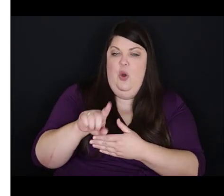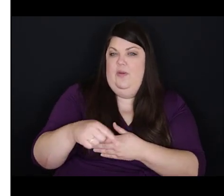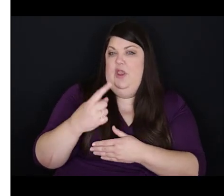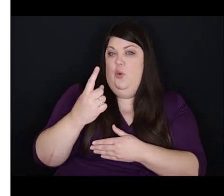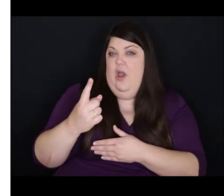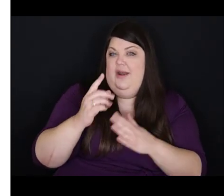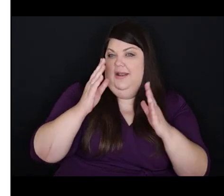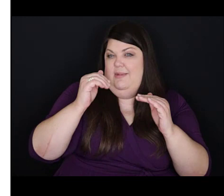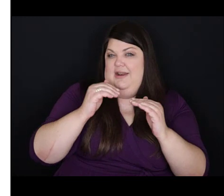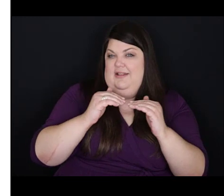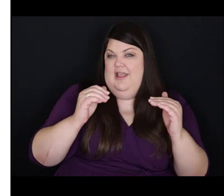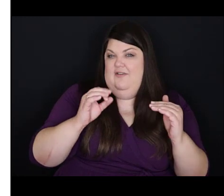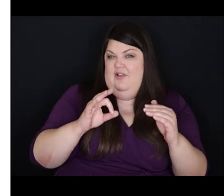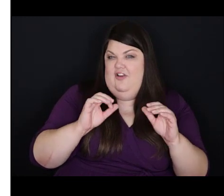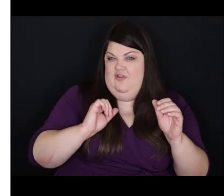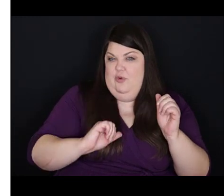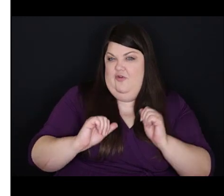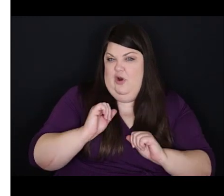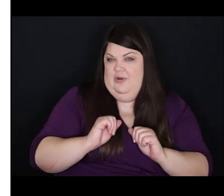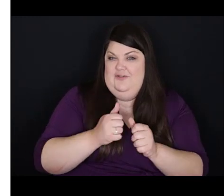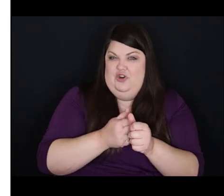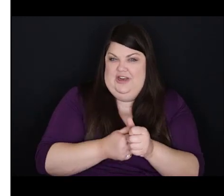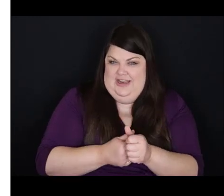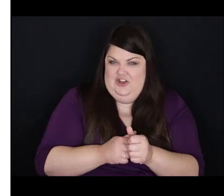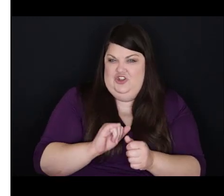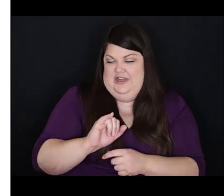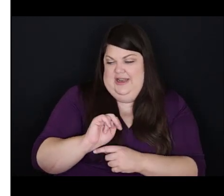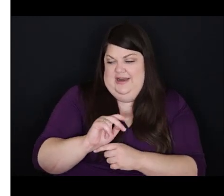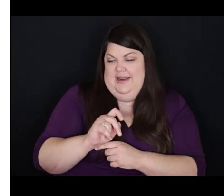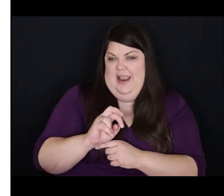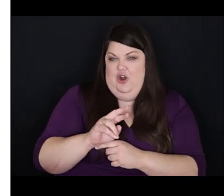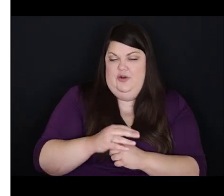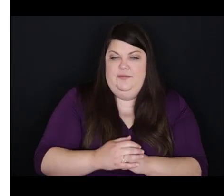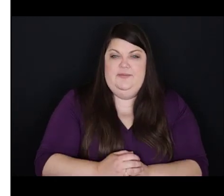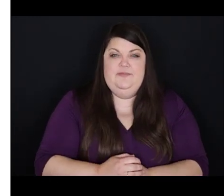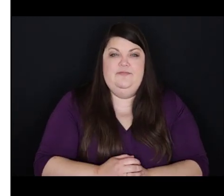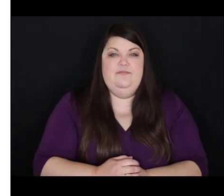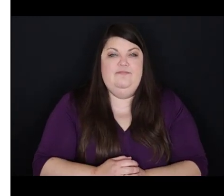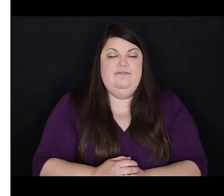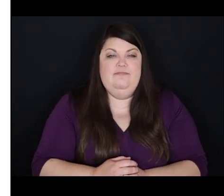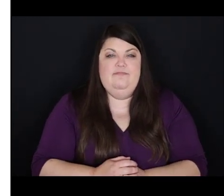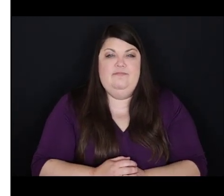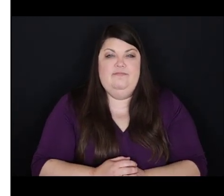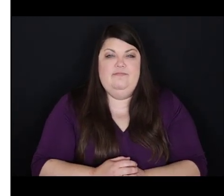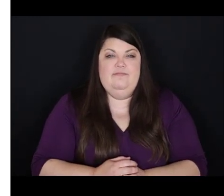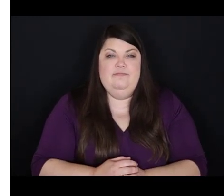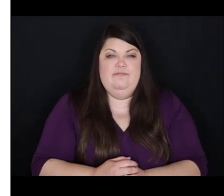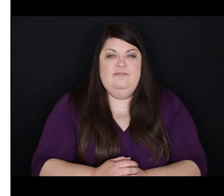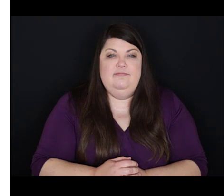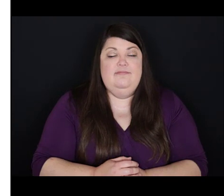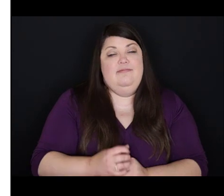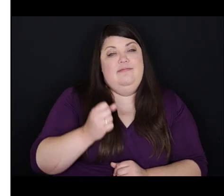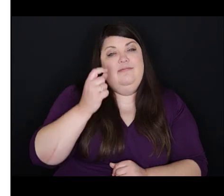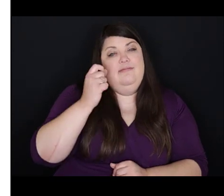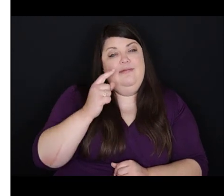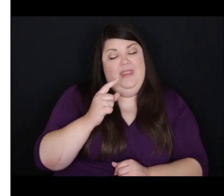of performance for each indicator. Please note, expected levels of performance must be stated to